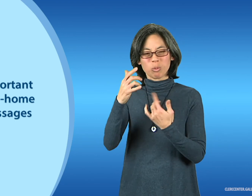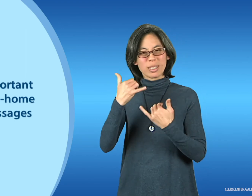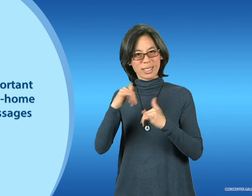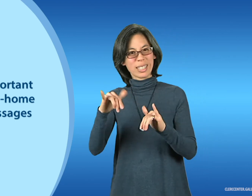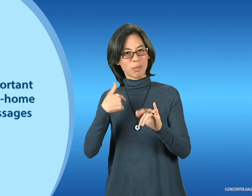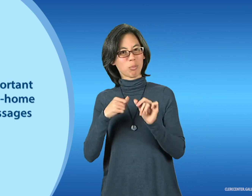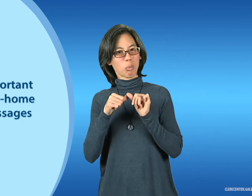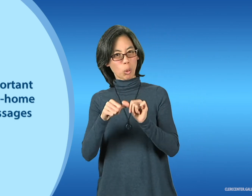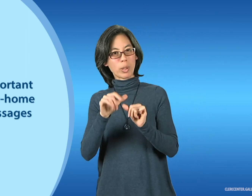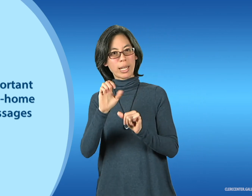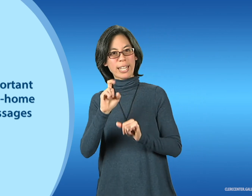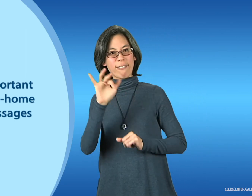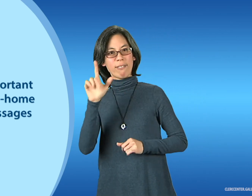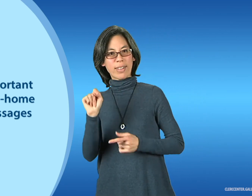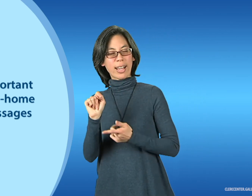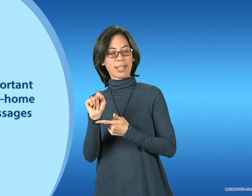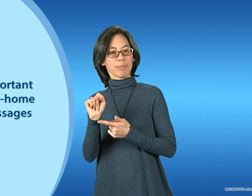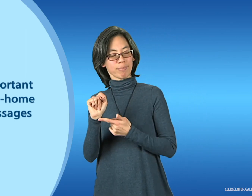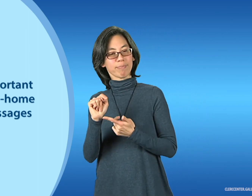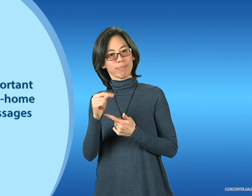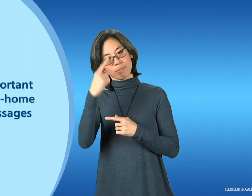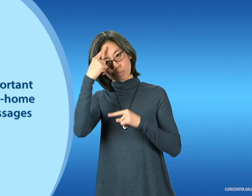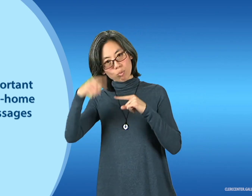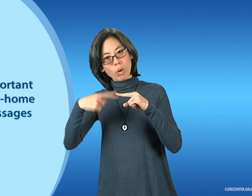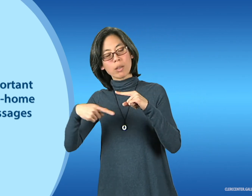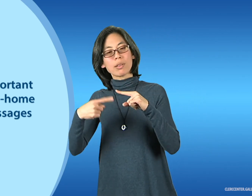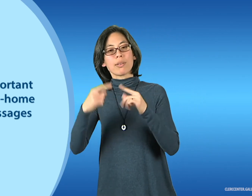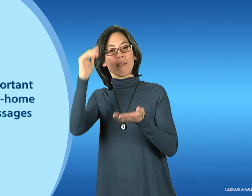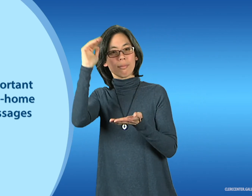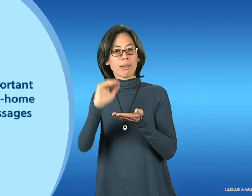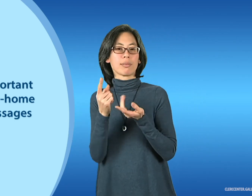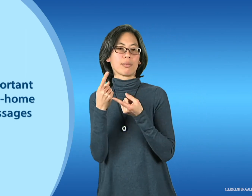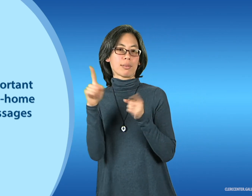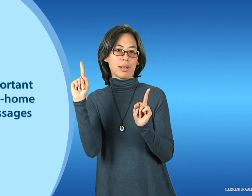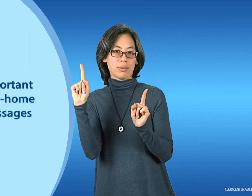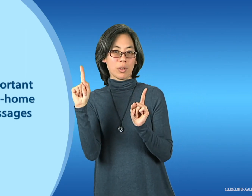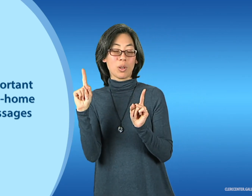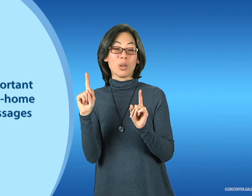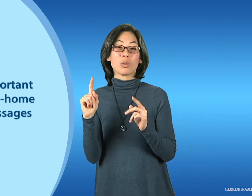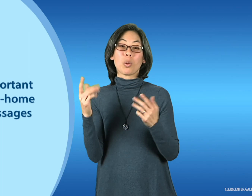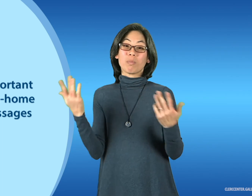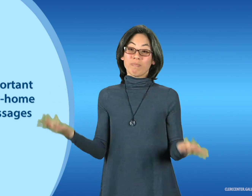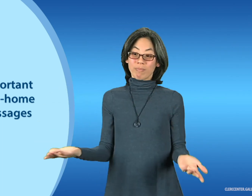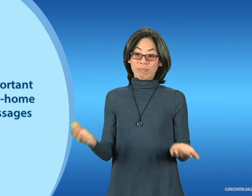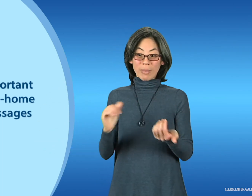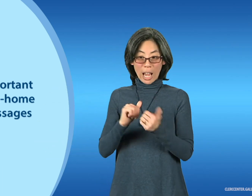So that is a permanent effect of less effective language processing.